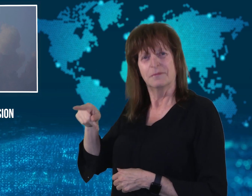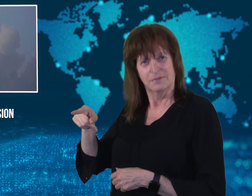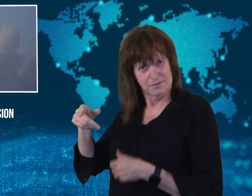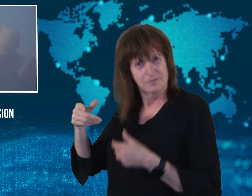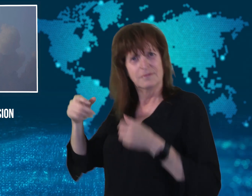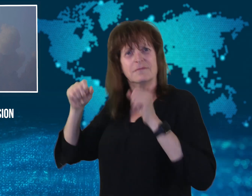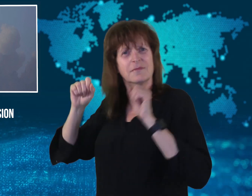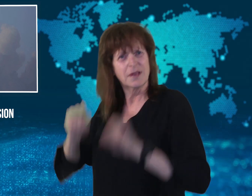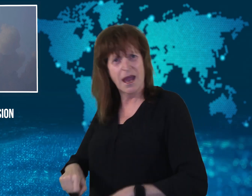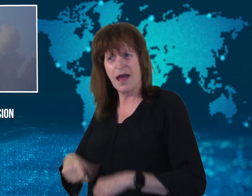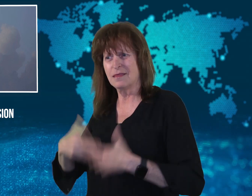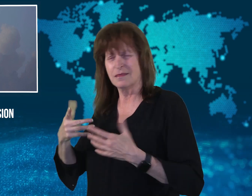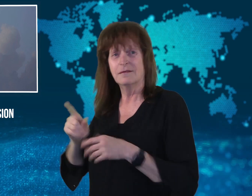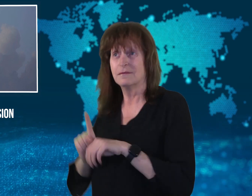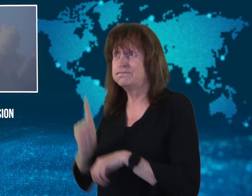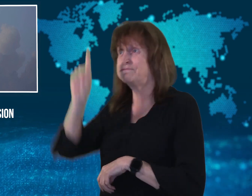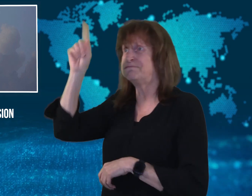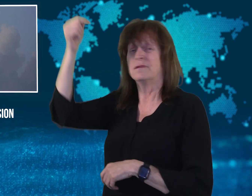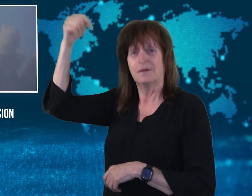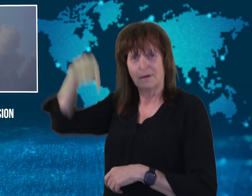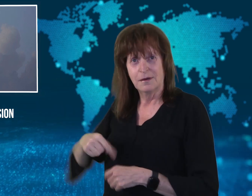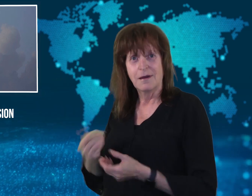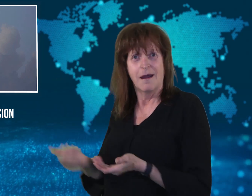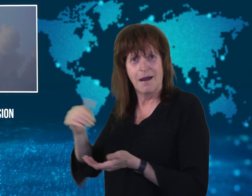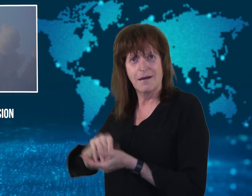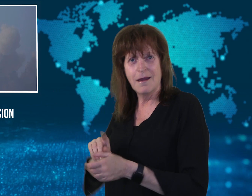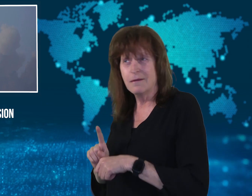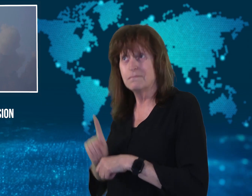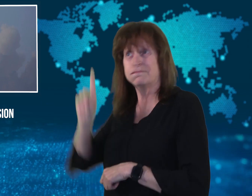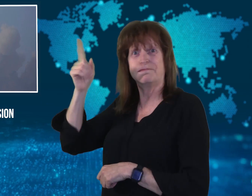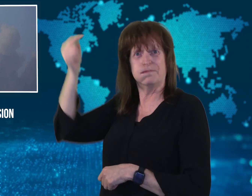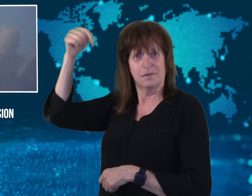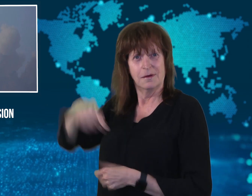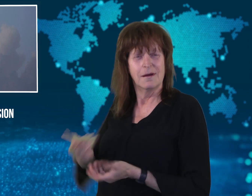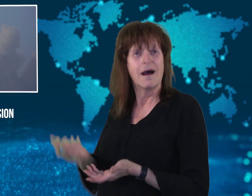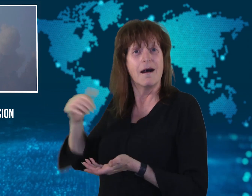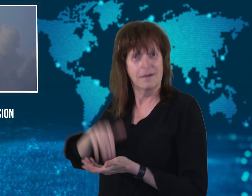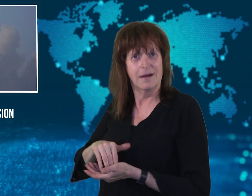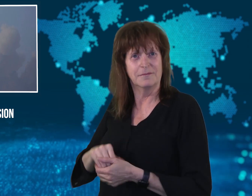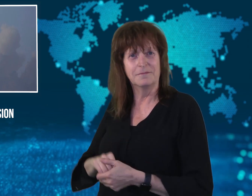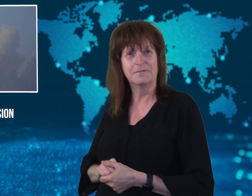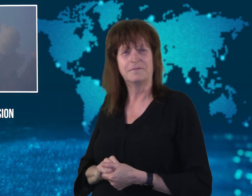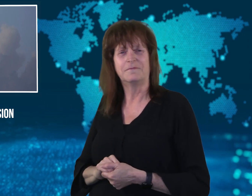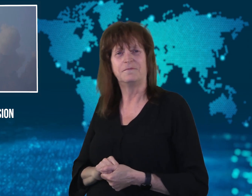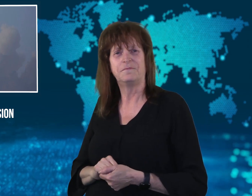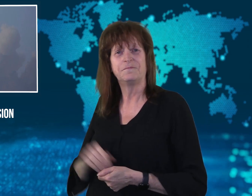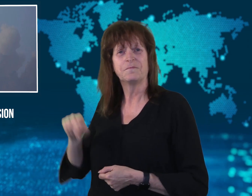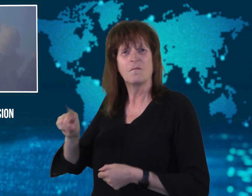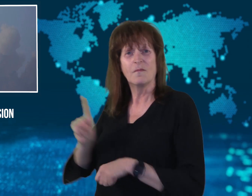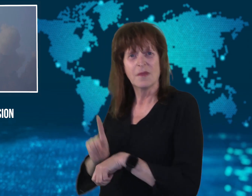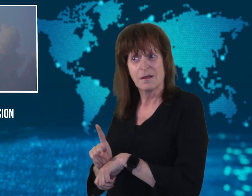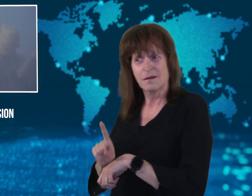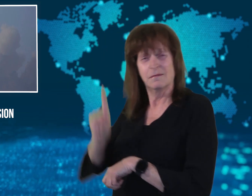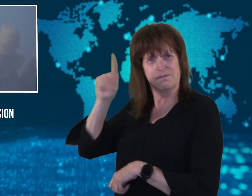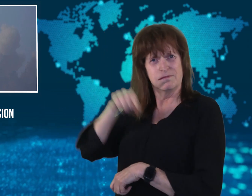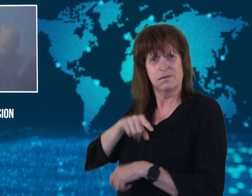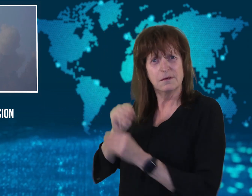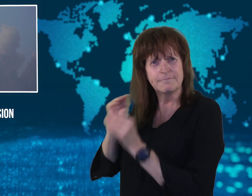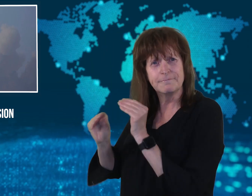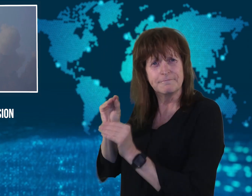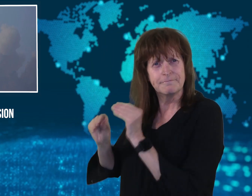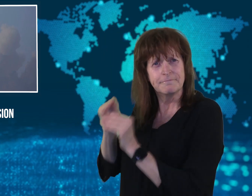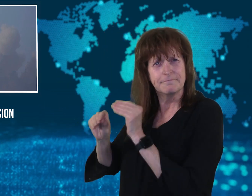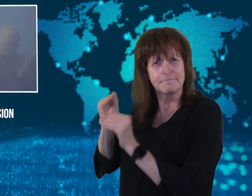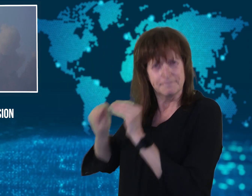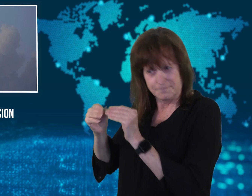SpaceX describes the 120-meter rocket, Starship, as a fully reusable transportation system.